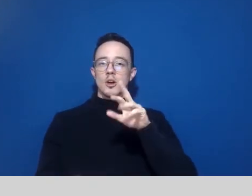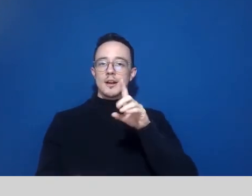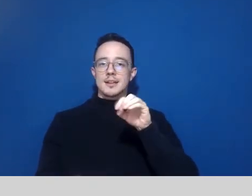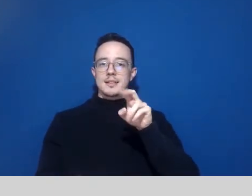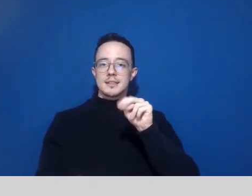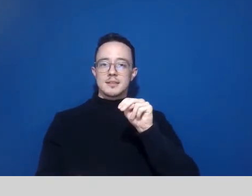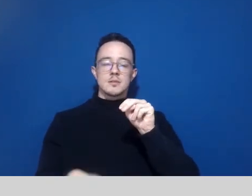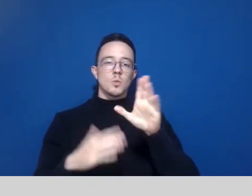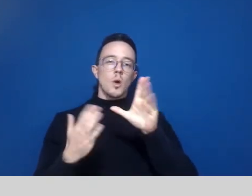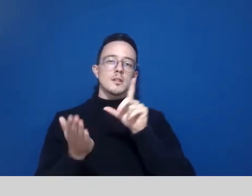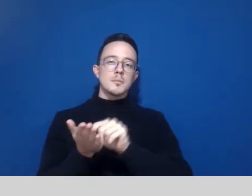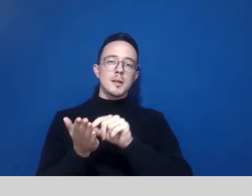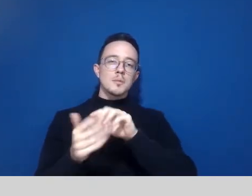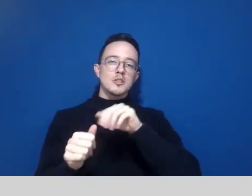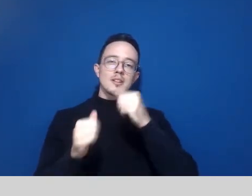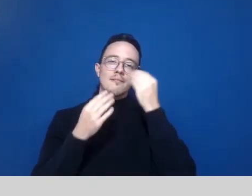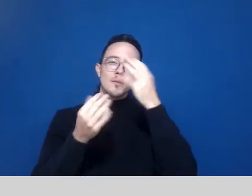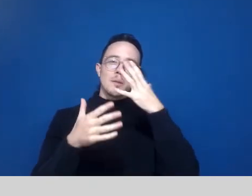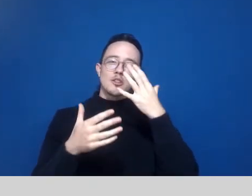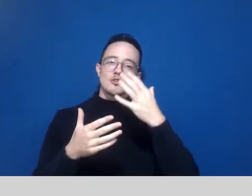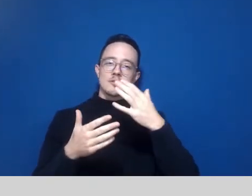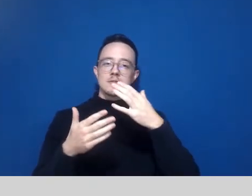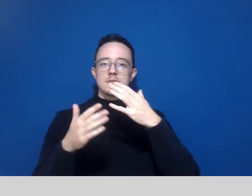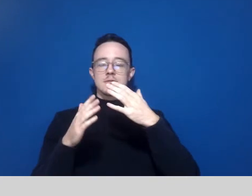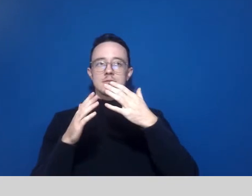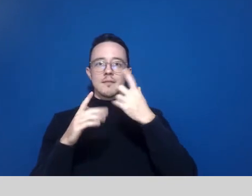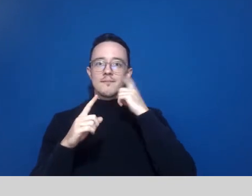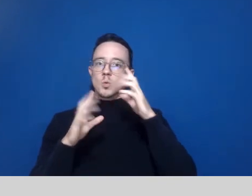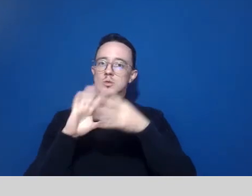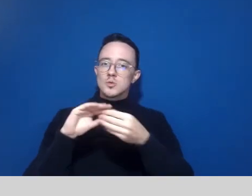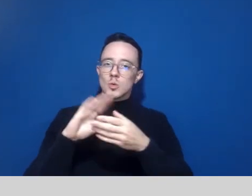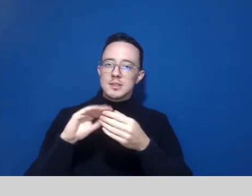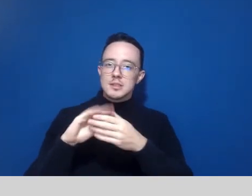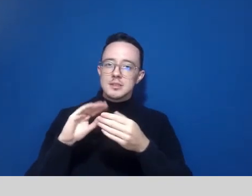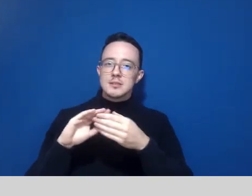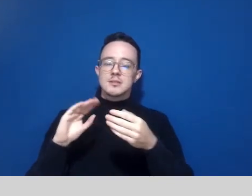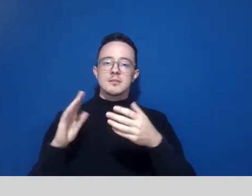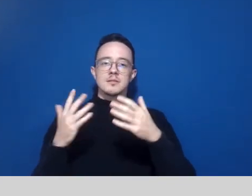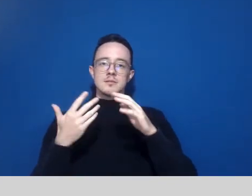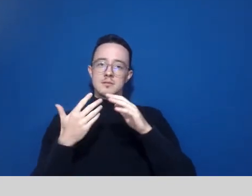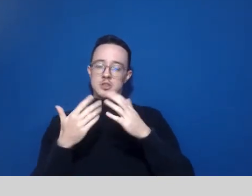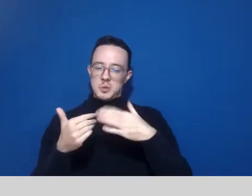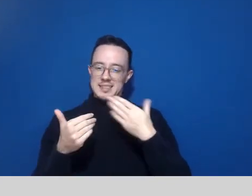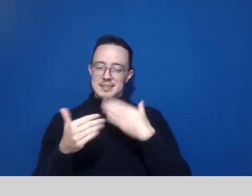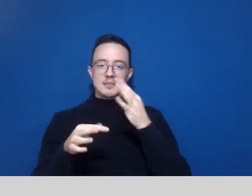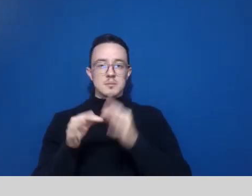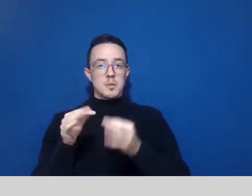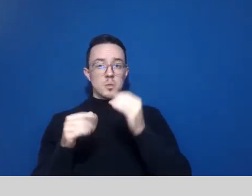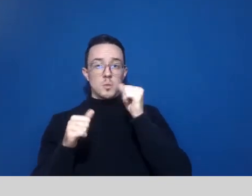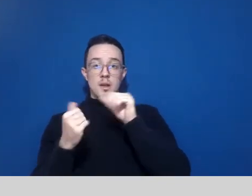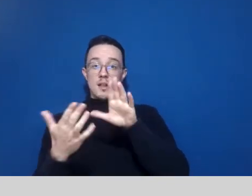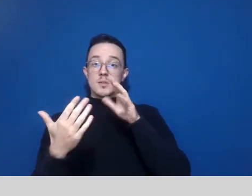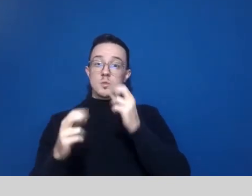of the data behind our stories, but as a way productively getting structured data onto the web in a way you can start using it,